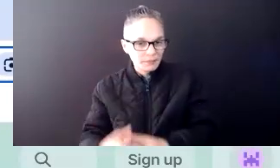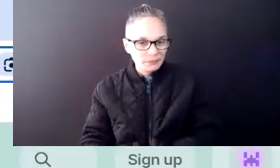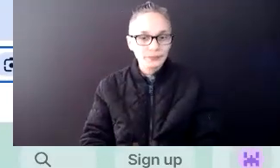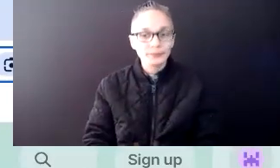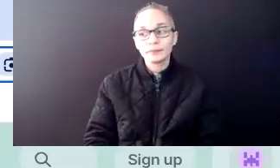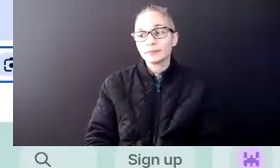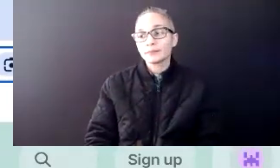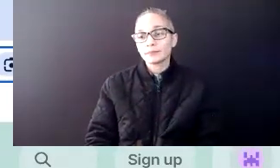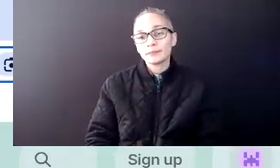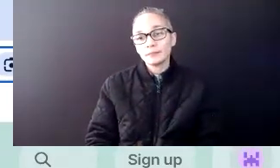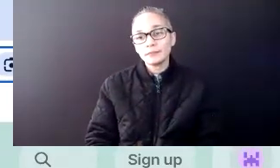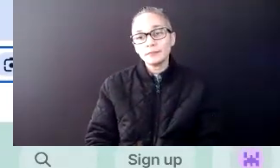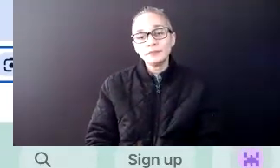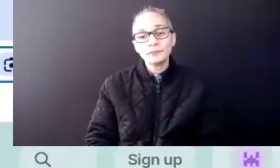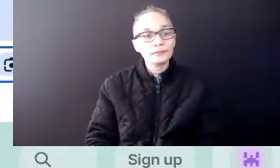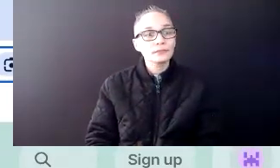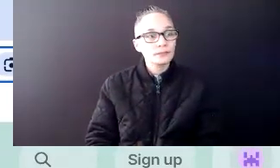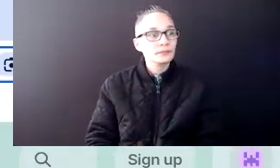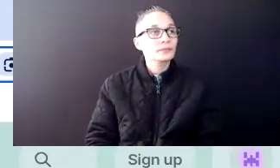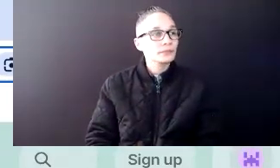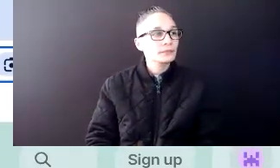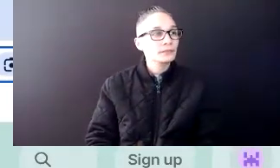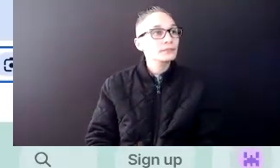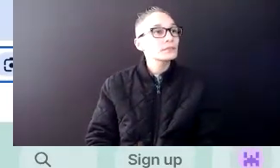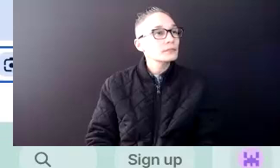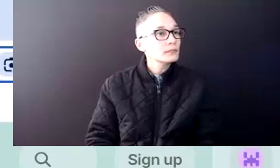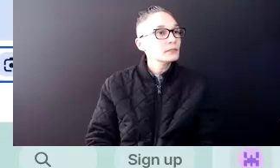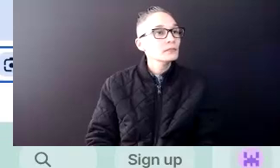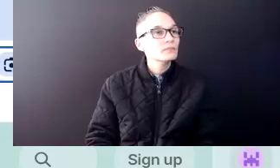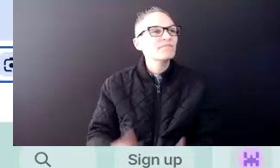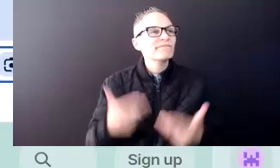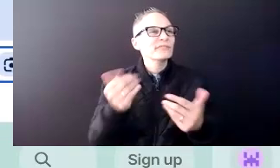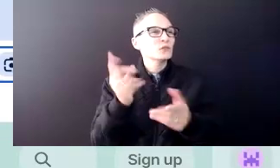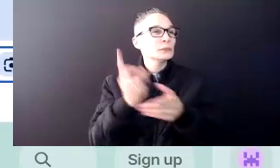So under each column there is a plus. You can click on that and it'll give you a sticky note that you can add.